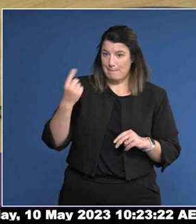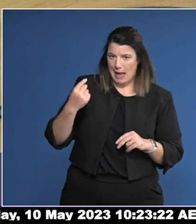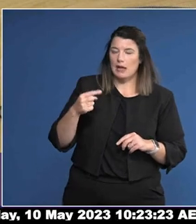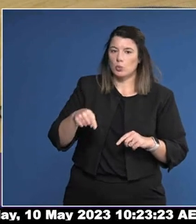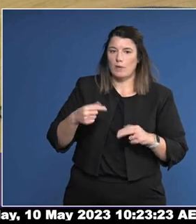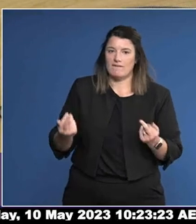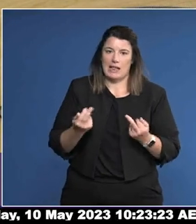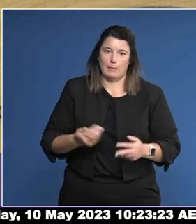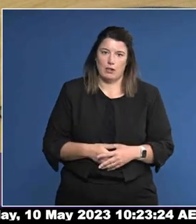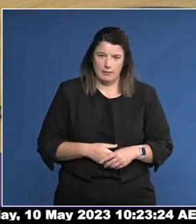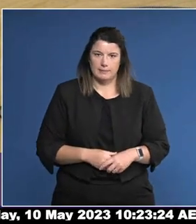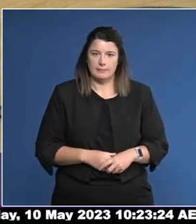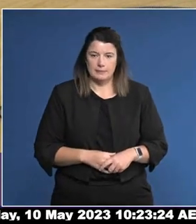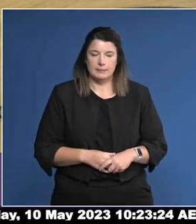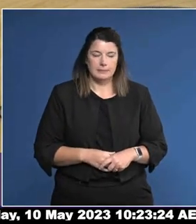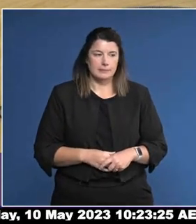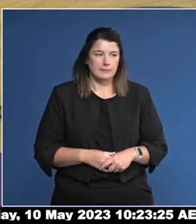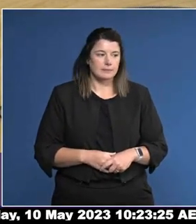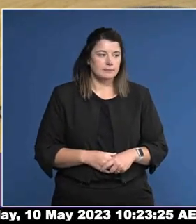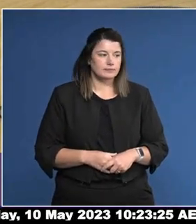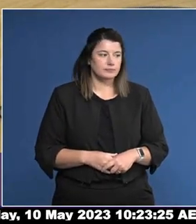Thank you. Thank you, Dr Crawford.